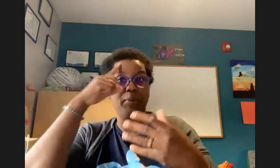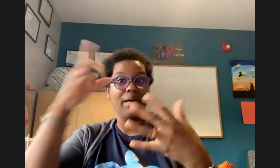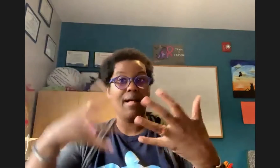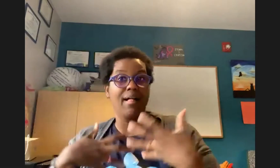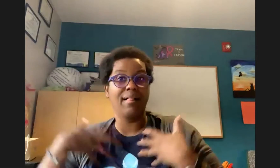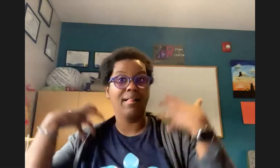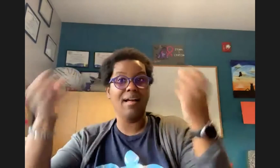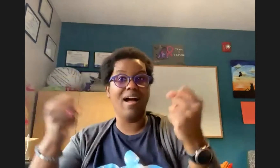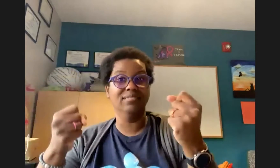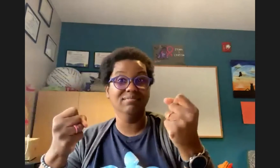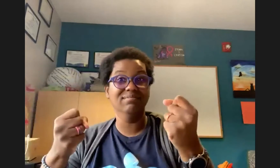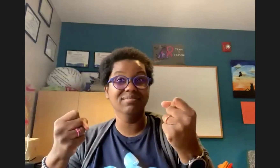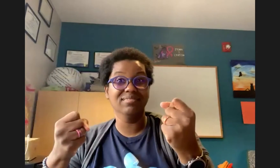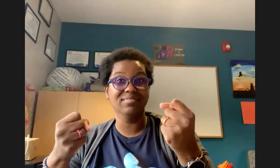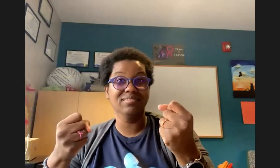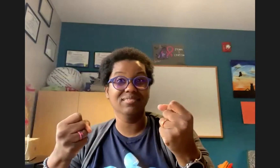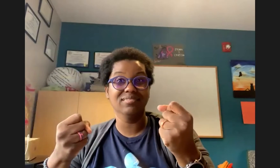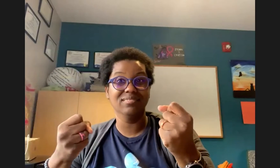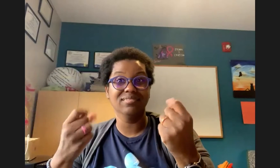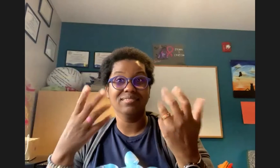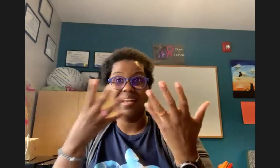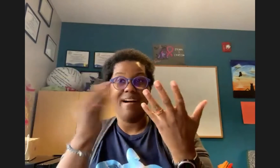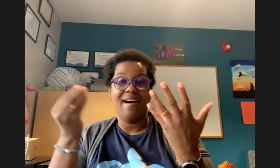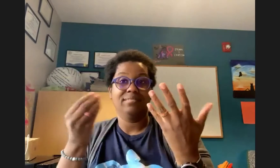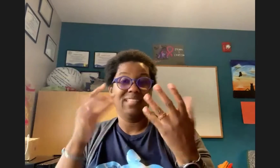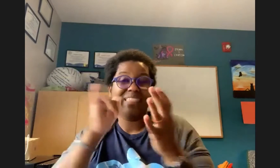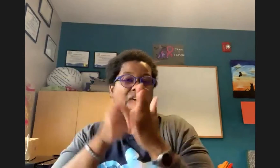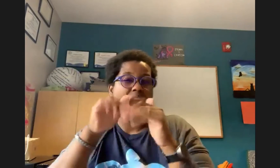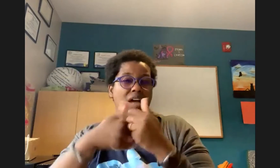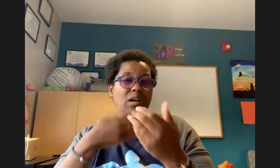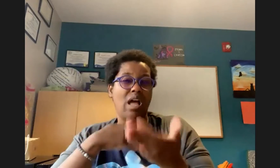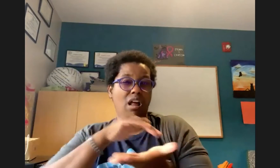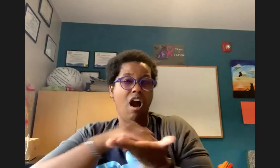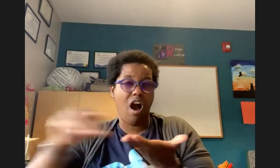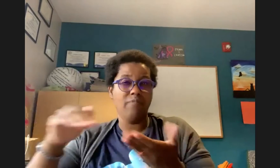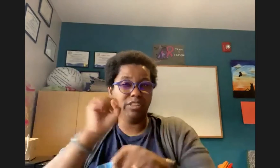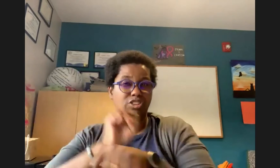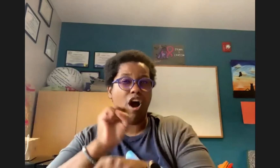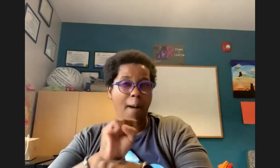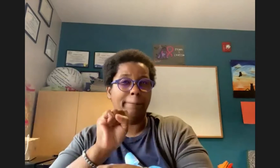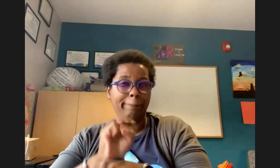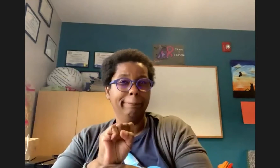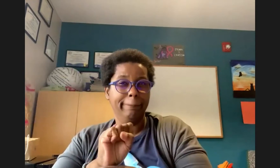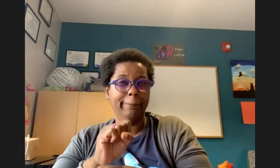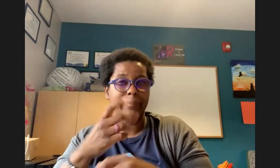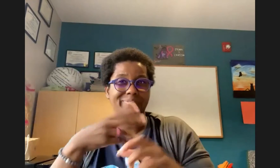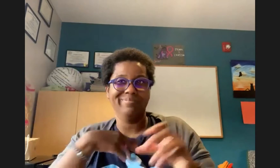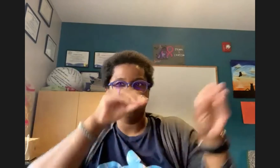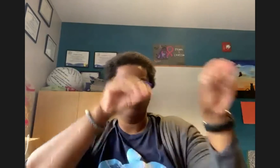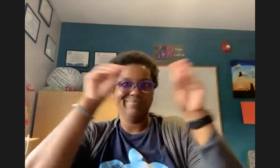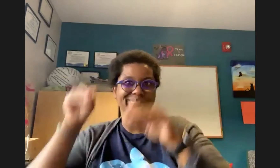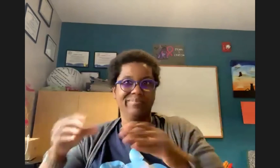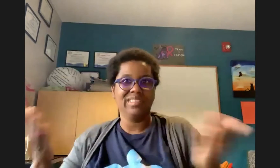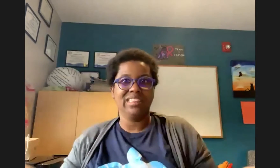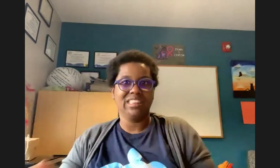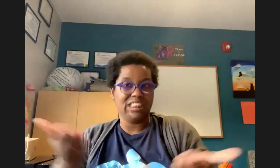that mental health services funding has been cut so much that even led to me being laid off from my work.